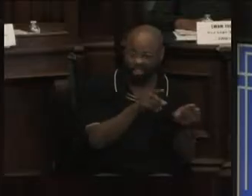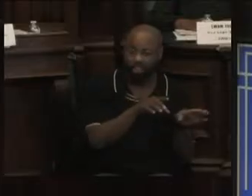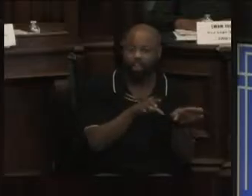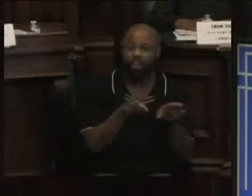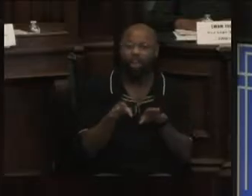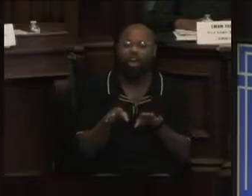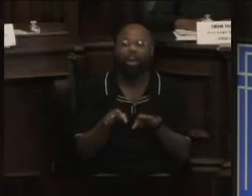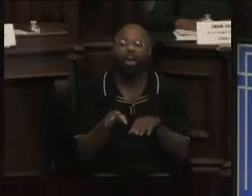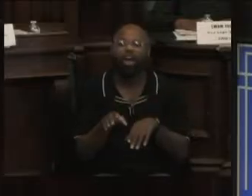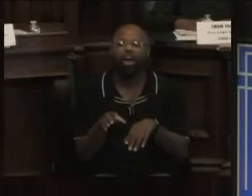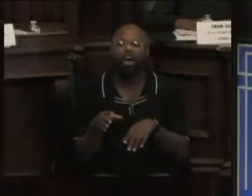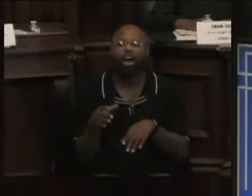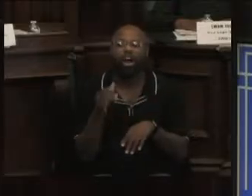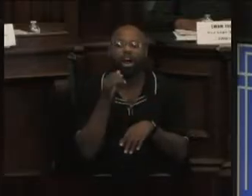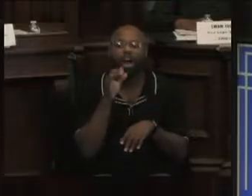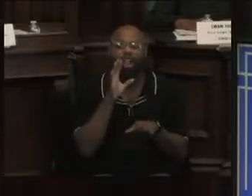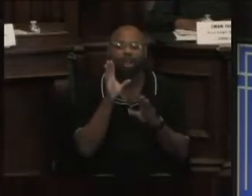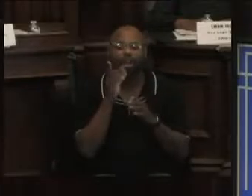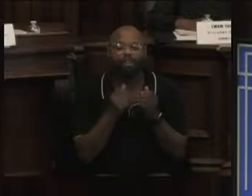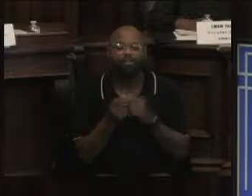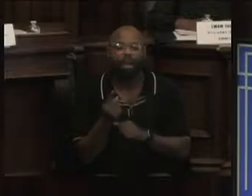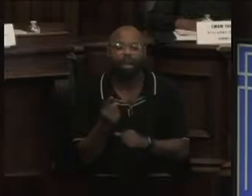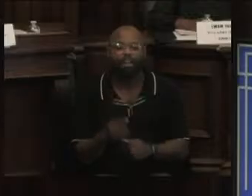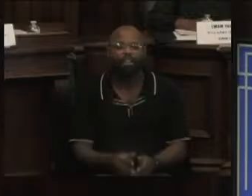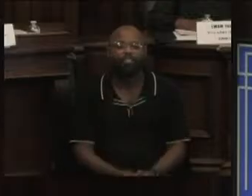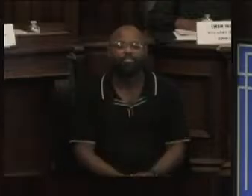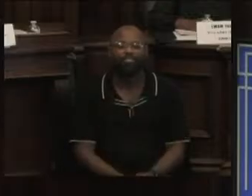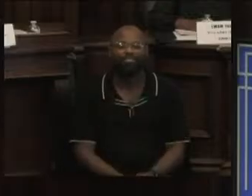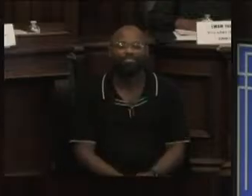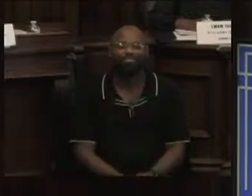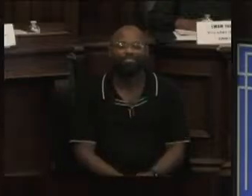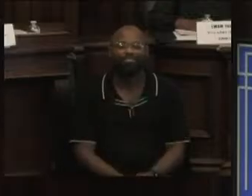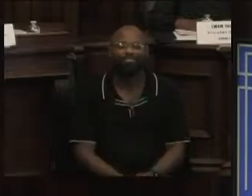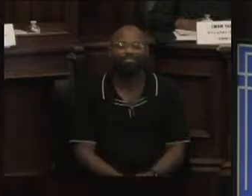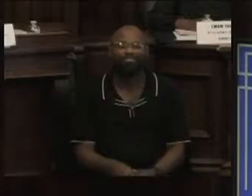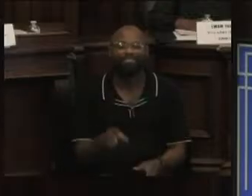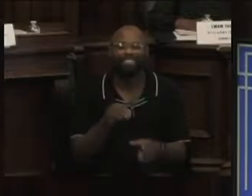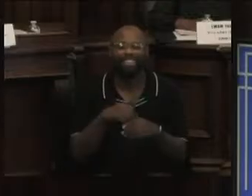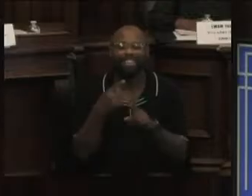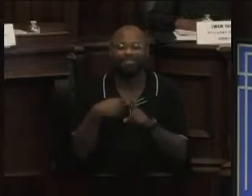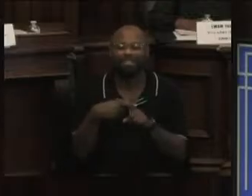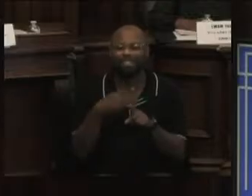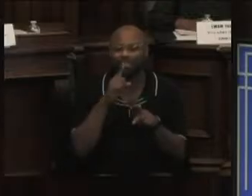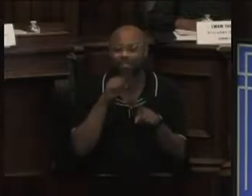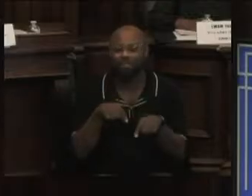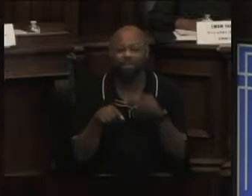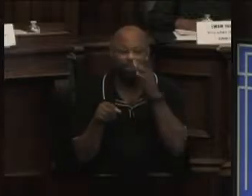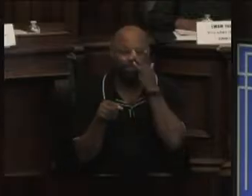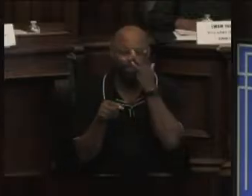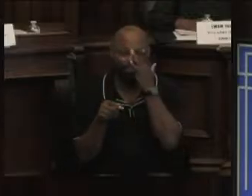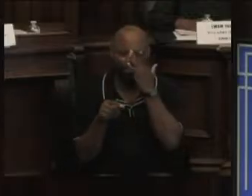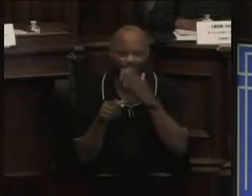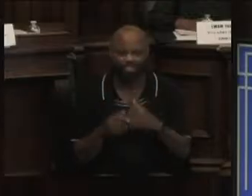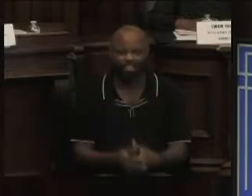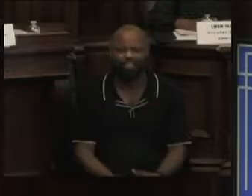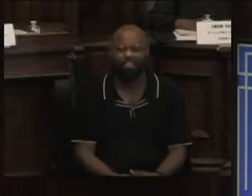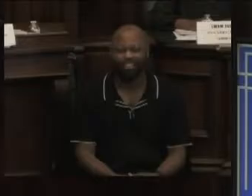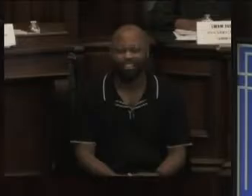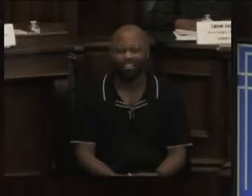the website as just that